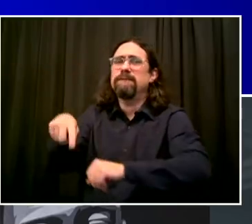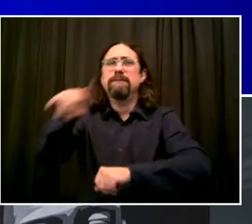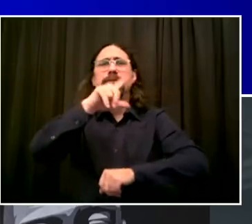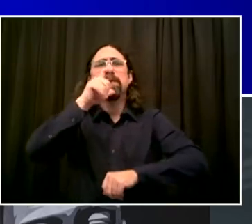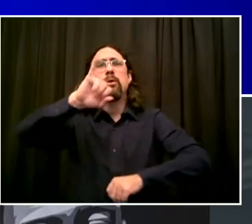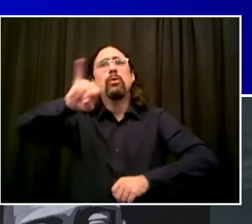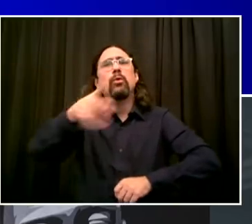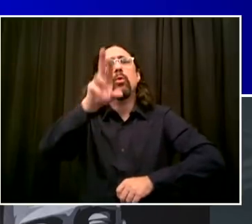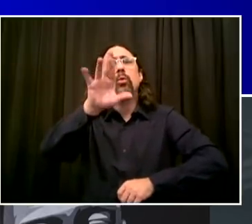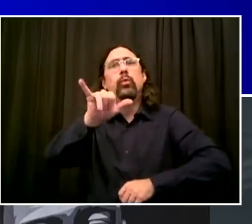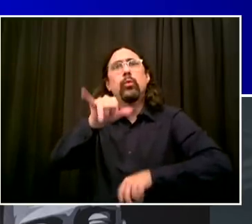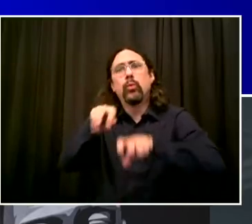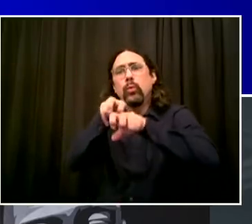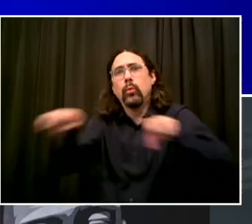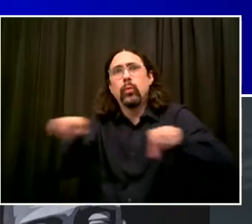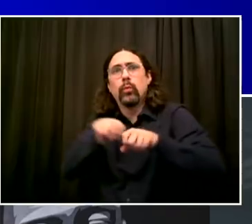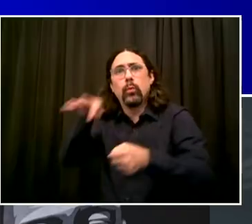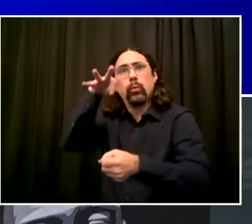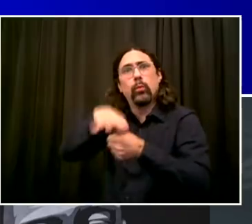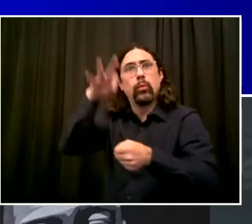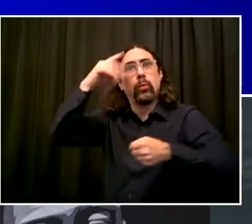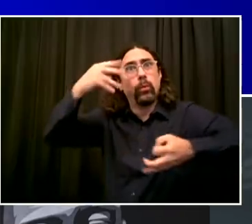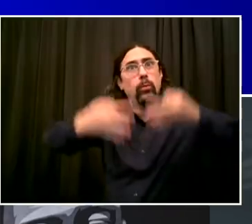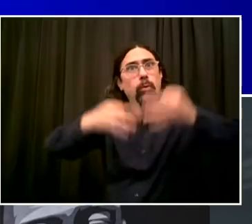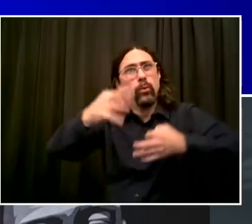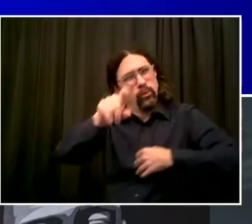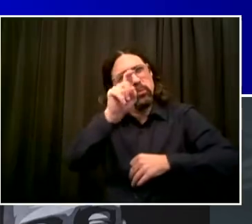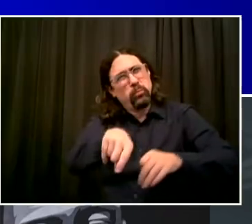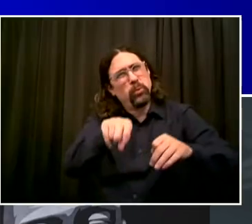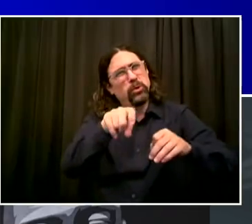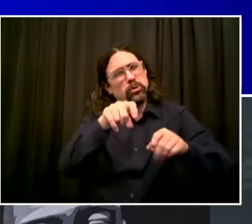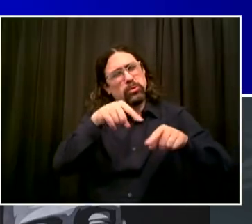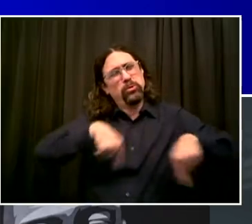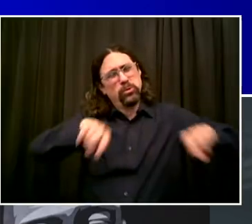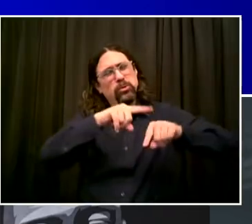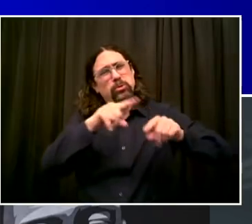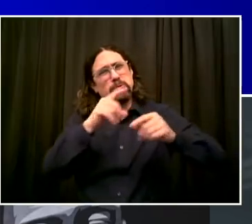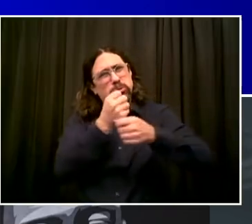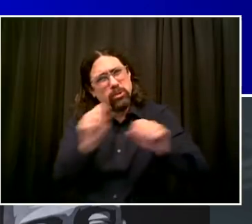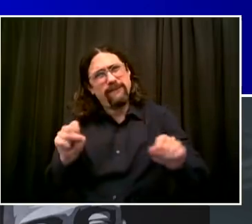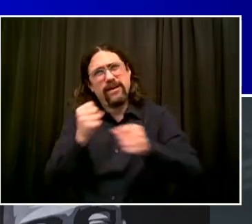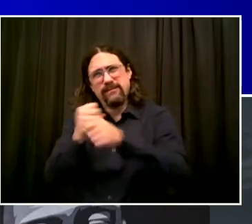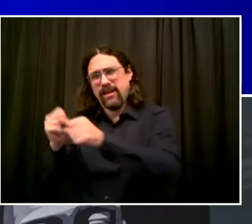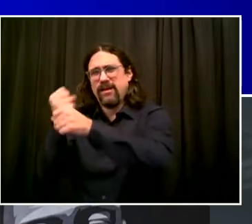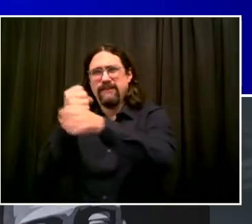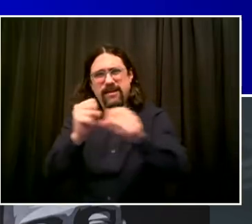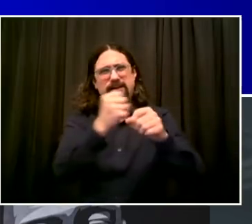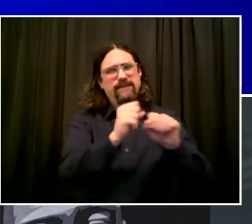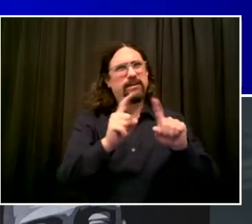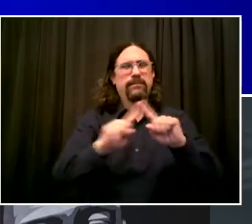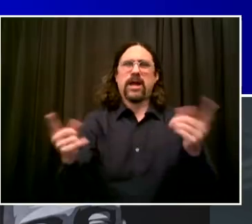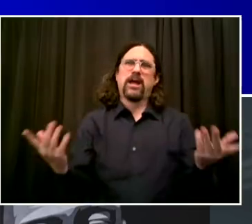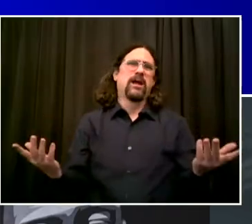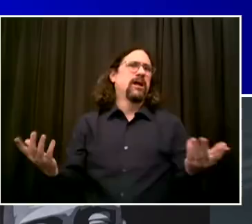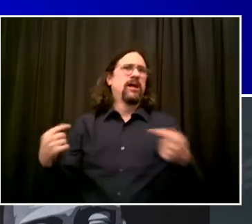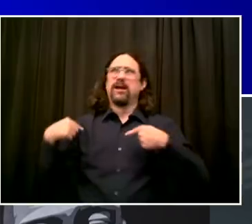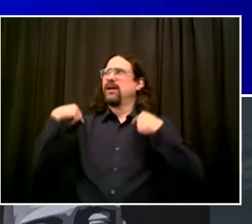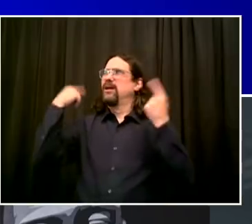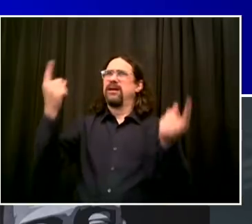IN THE OUCRT SYSTEM, WE CANNOT KEEP THE CITAFY SF E IWE DO NOT HAVE A FUNCTIONING COURT SYSTEM. IT'S BEEN TOO MANY MONTHS ALREADY. THE CITY IS COMING BACK STRONG, OBVIOUSLY SHOWING THAT WE